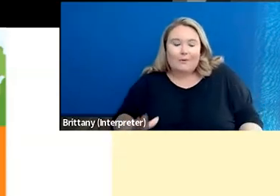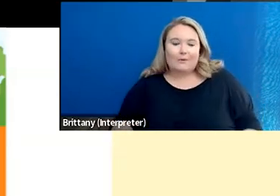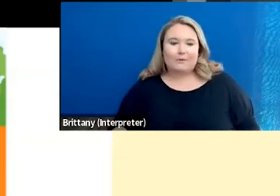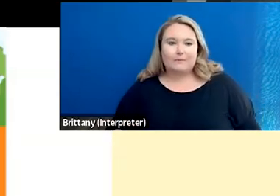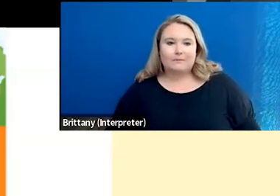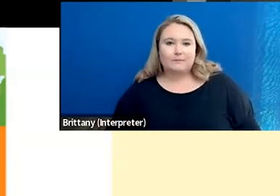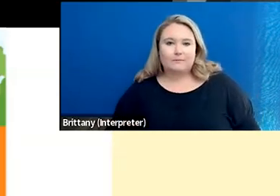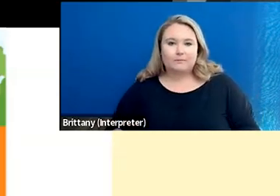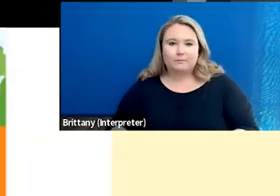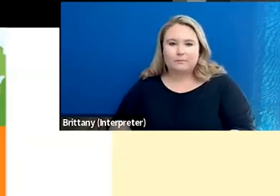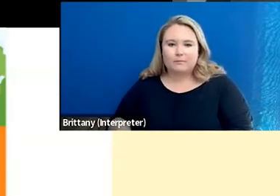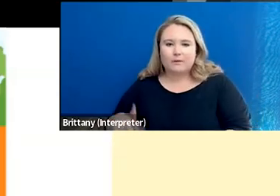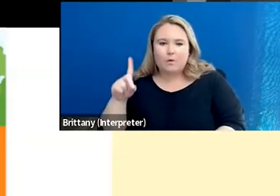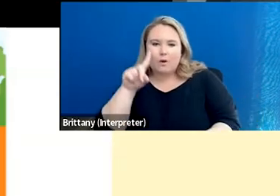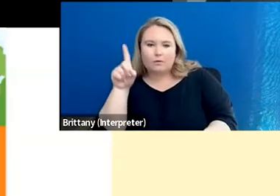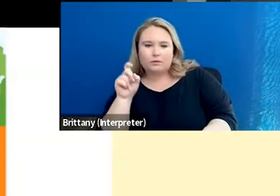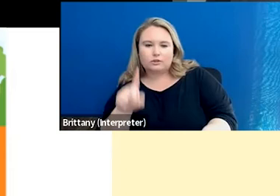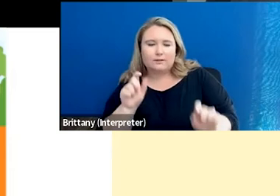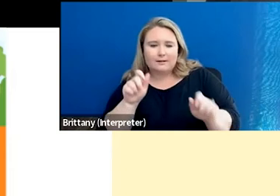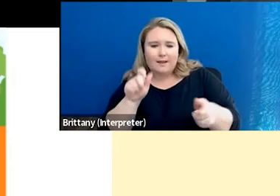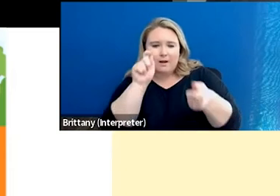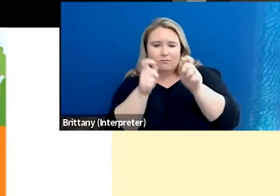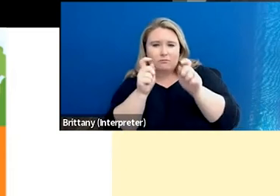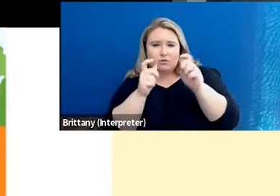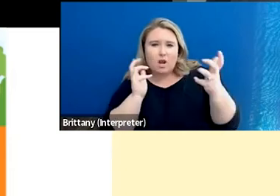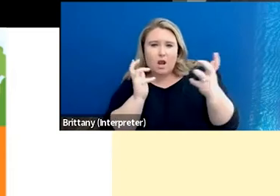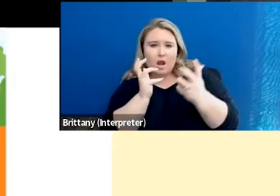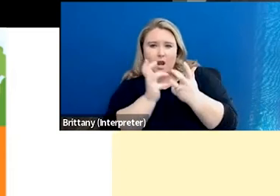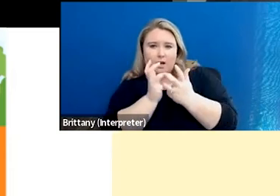Can we retrofit buildings built from the 1980s to 1990s?